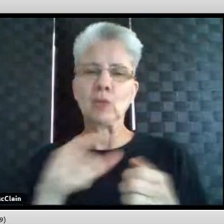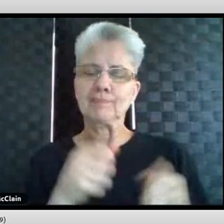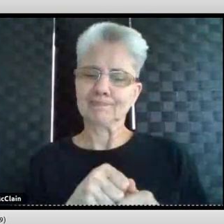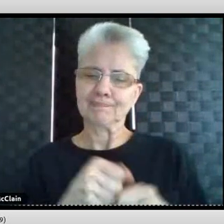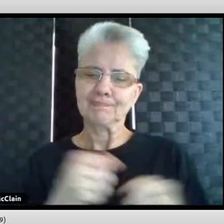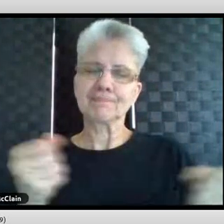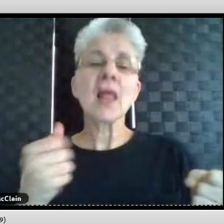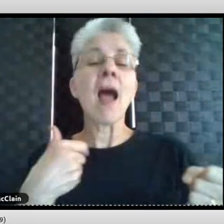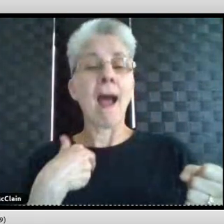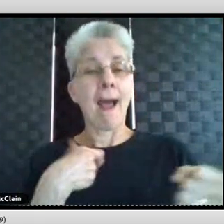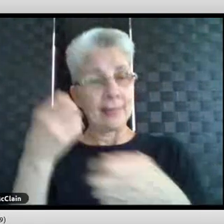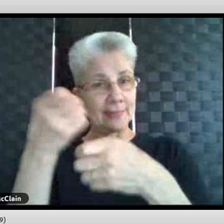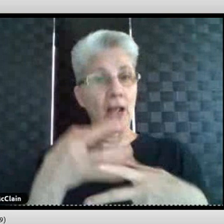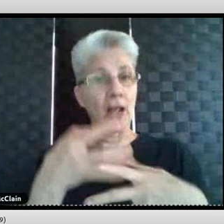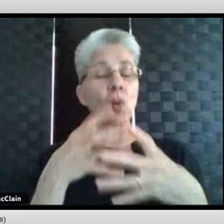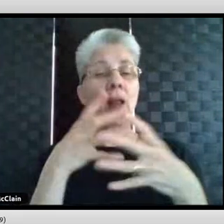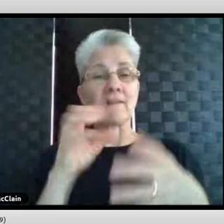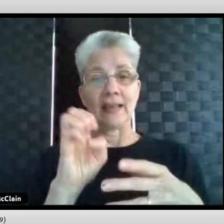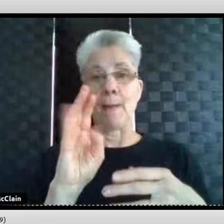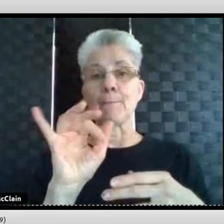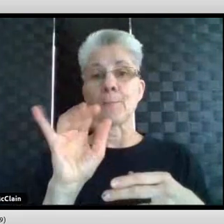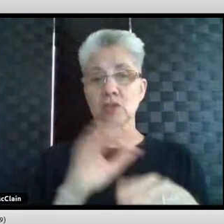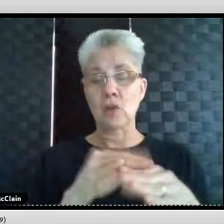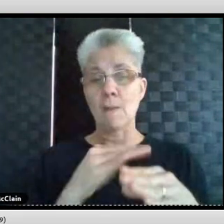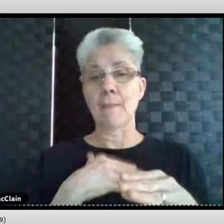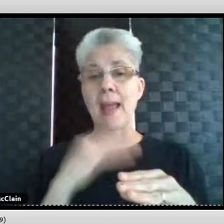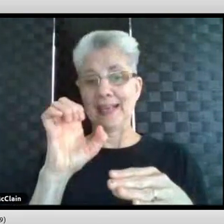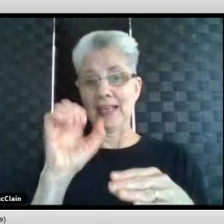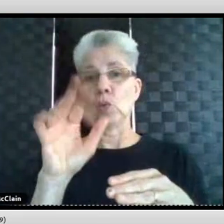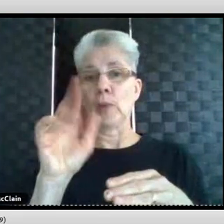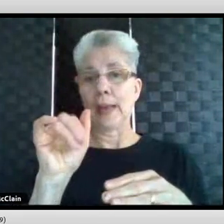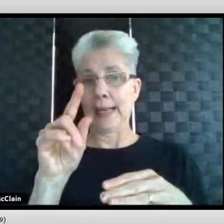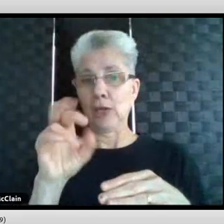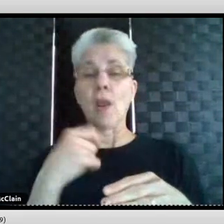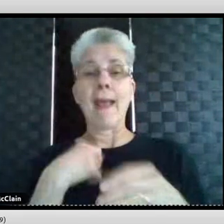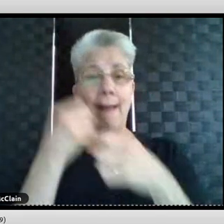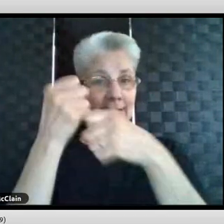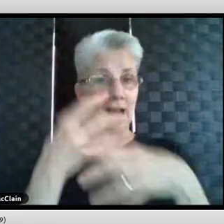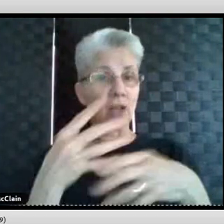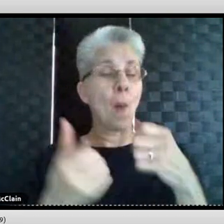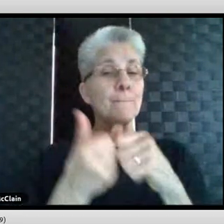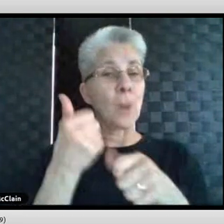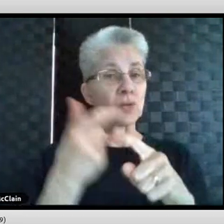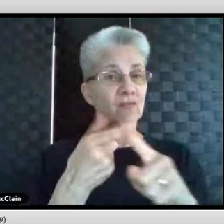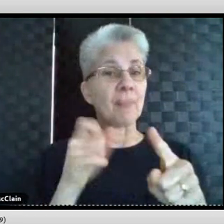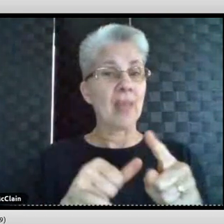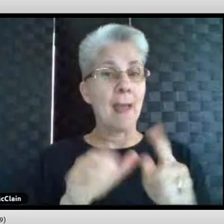I download a lot of e-books onto my e-reader, and I download most of them from BookBub,